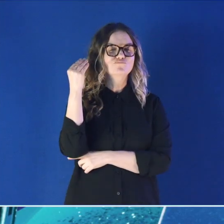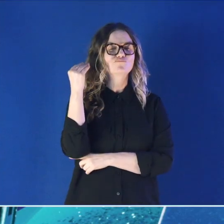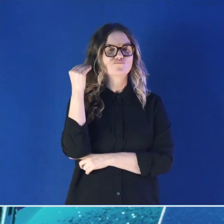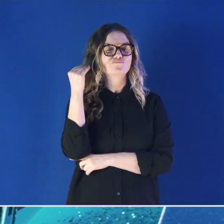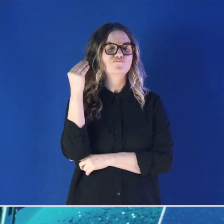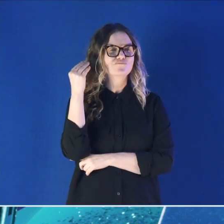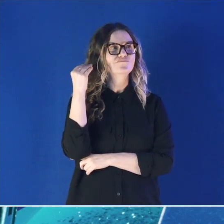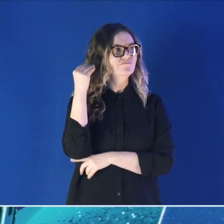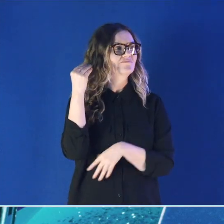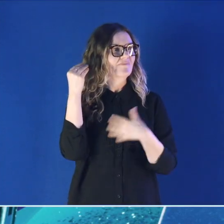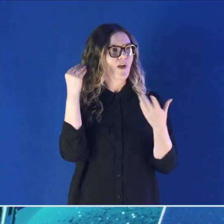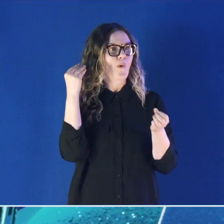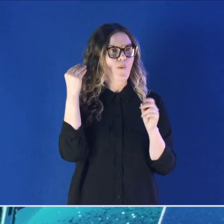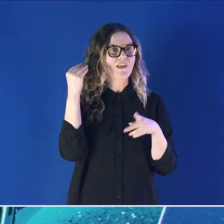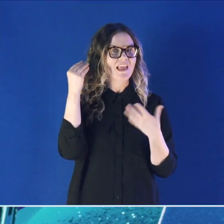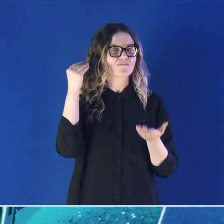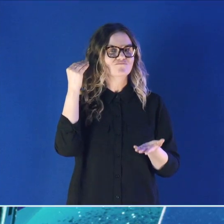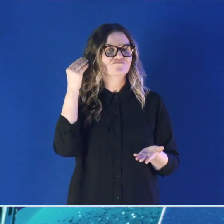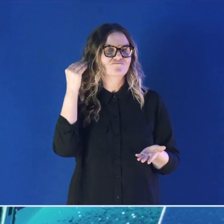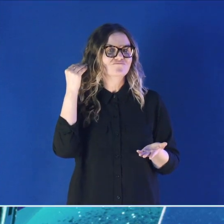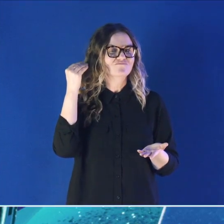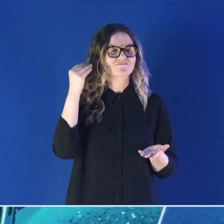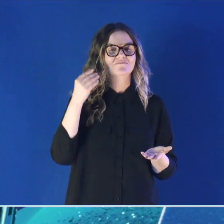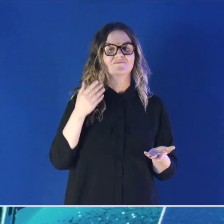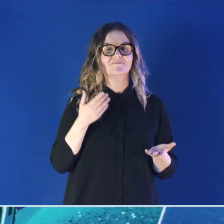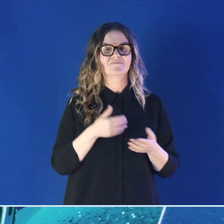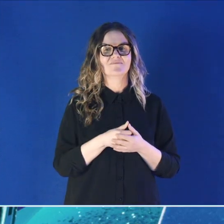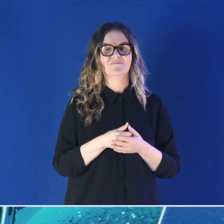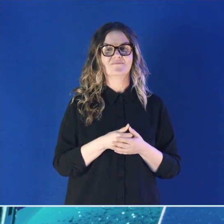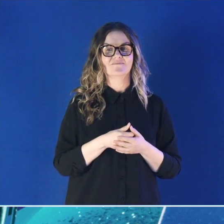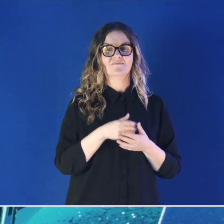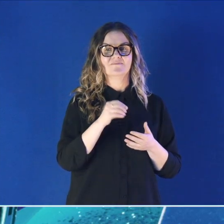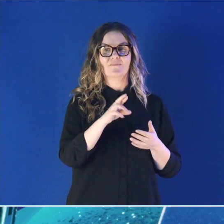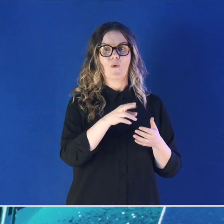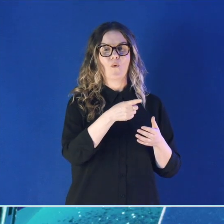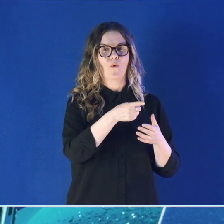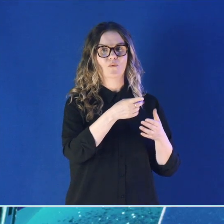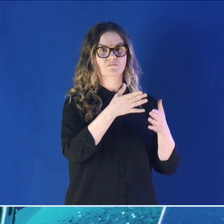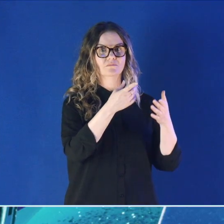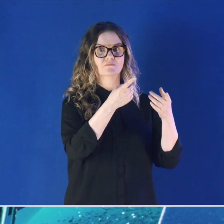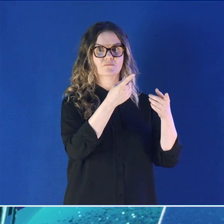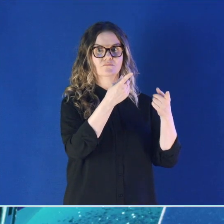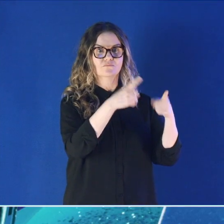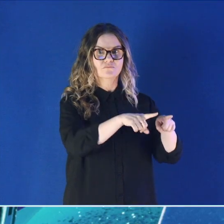to hear what happened after the fact. So everyone around you has reacted, and you're waiting to get caught up.